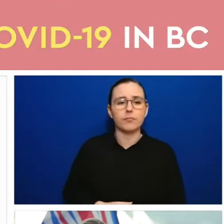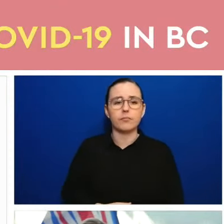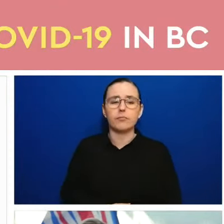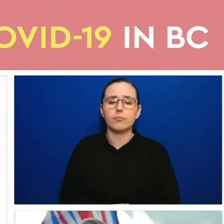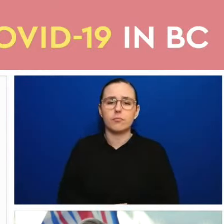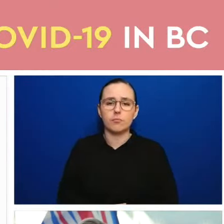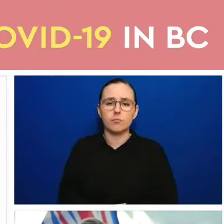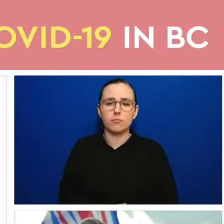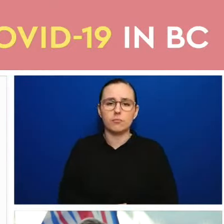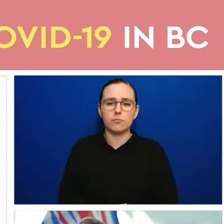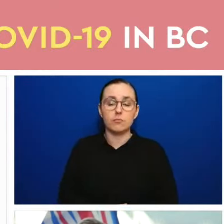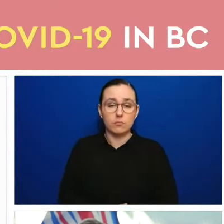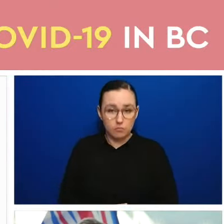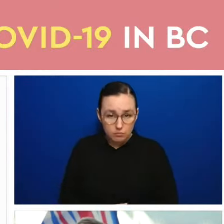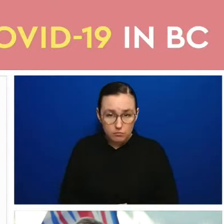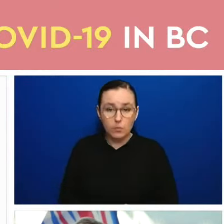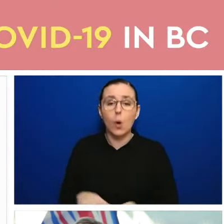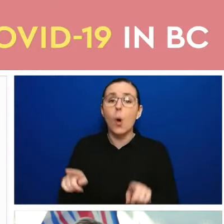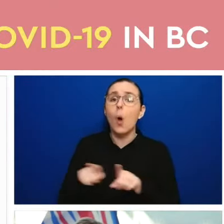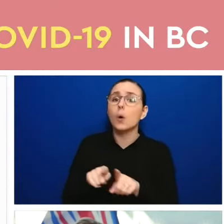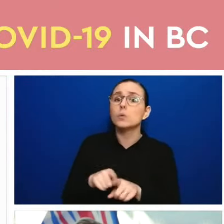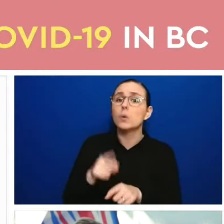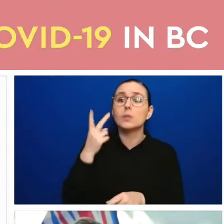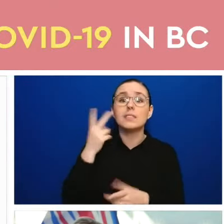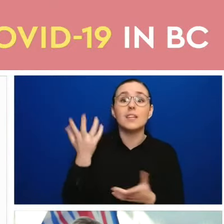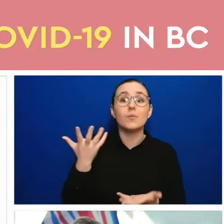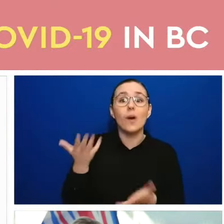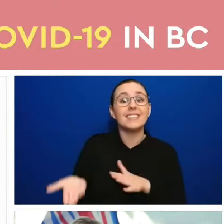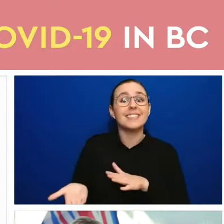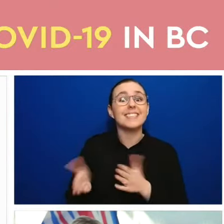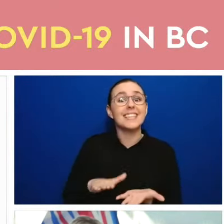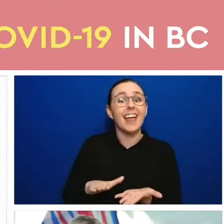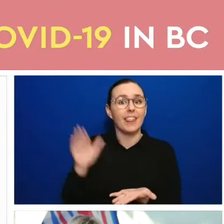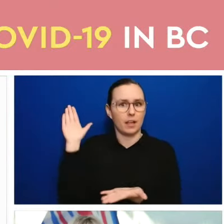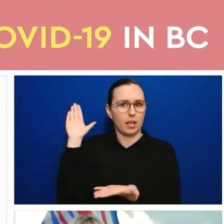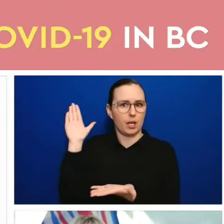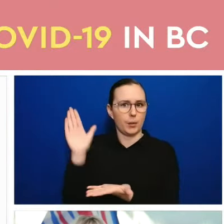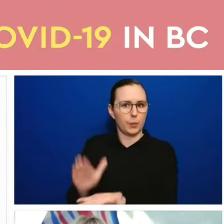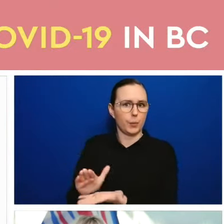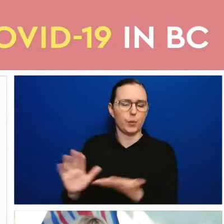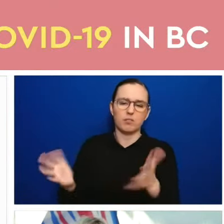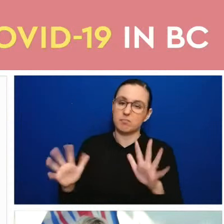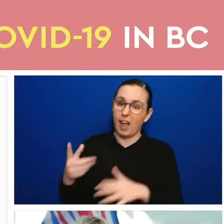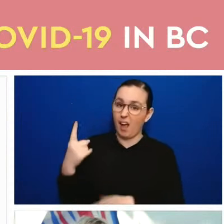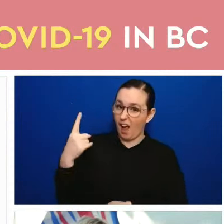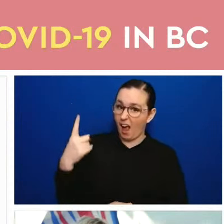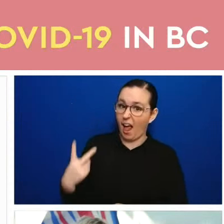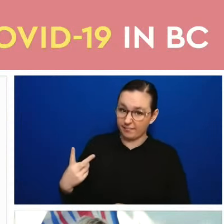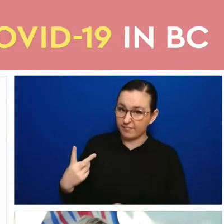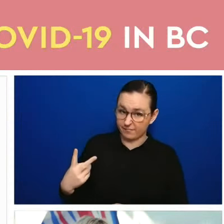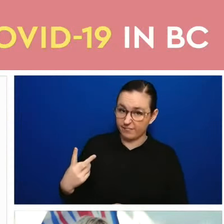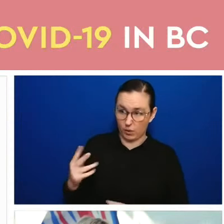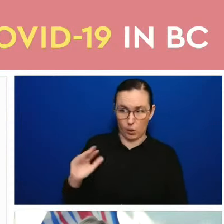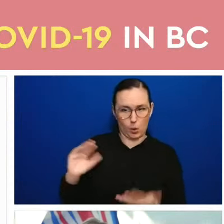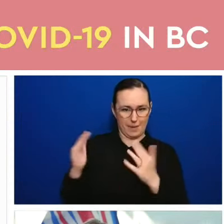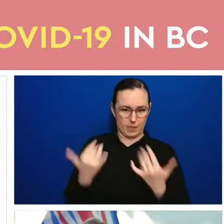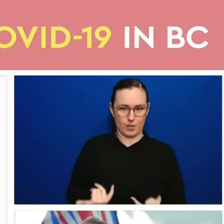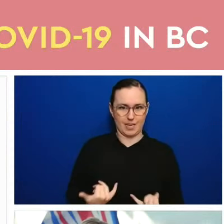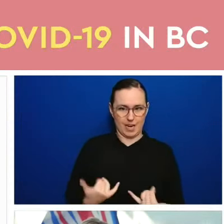And other important interventions to keep the circulation and blood system going and we are also